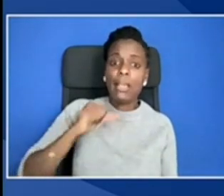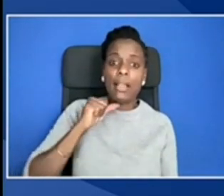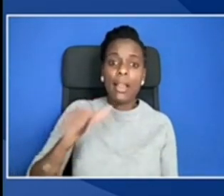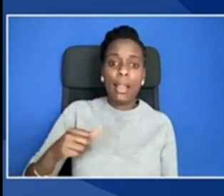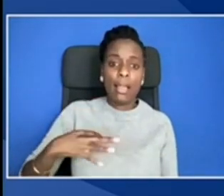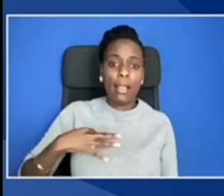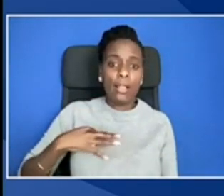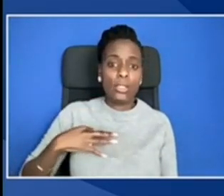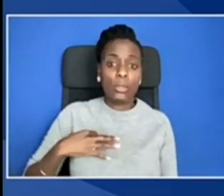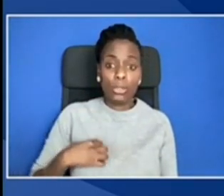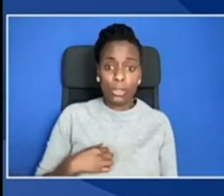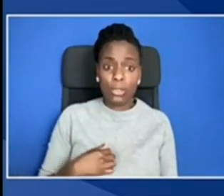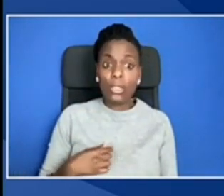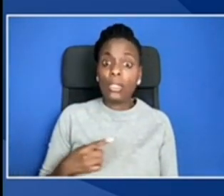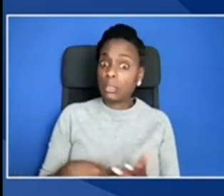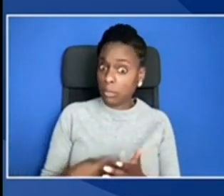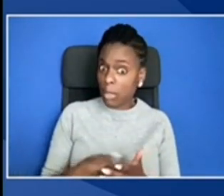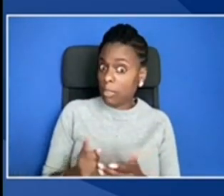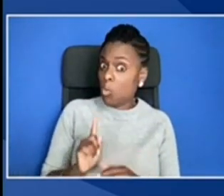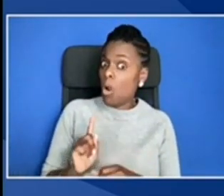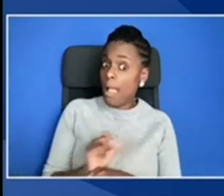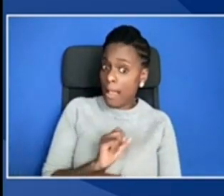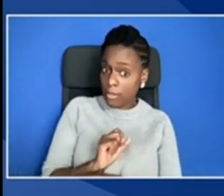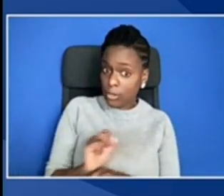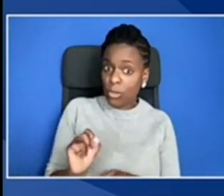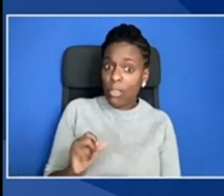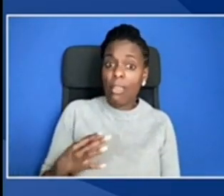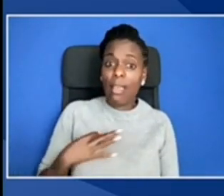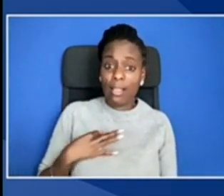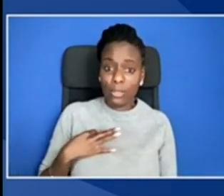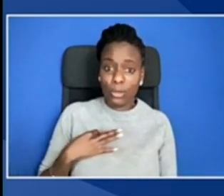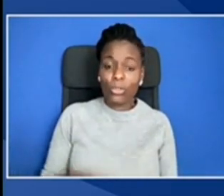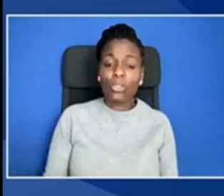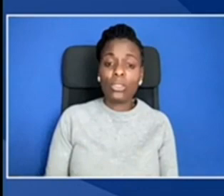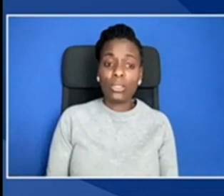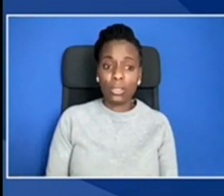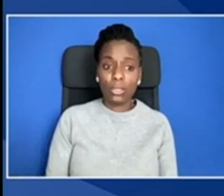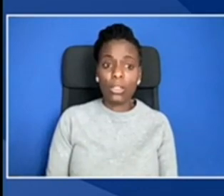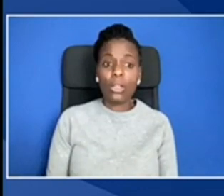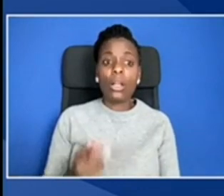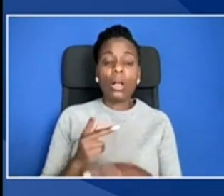were actually eligible for those programs, borrowers who have payment history that